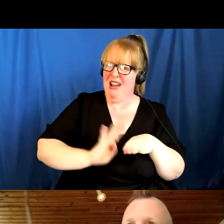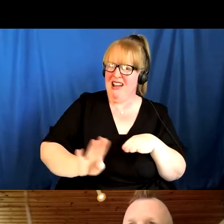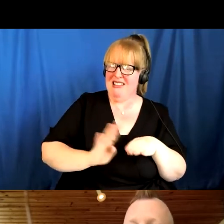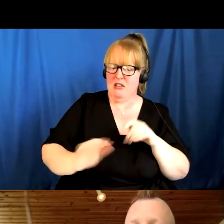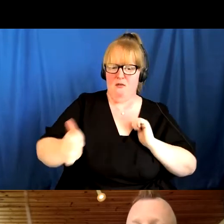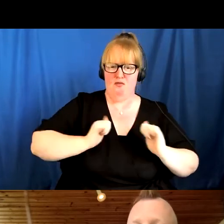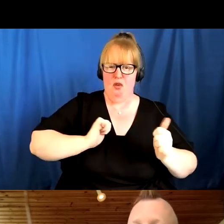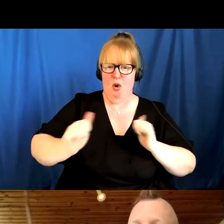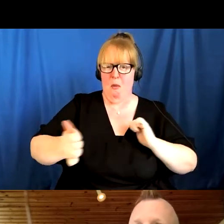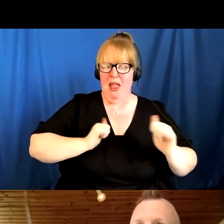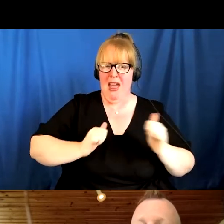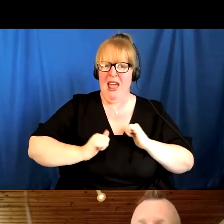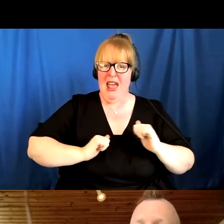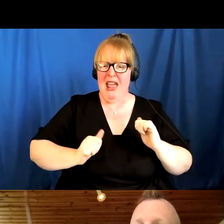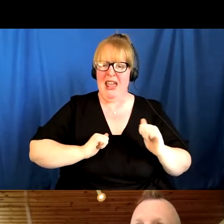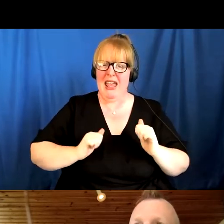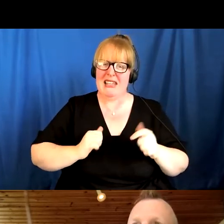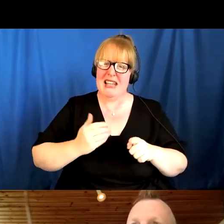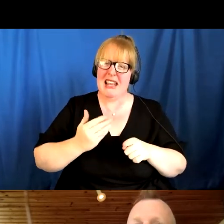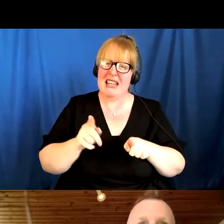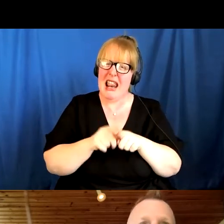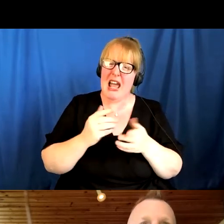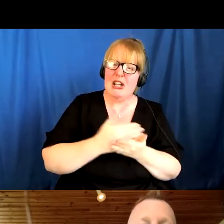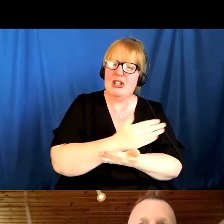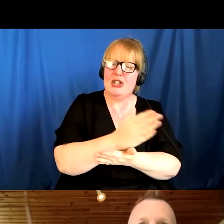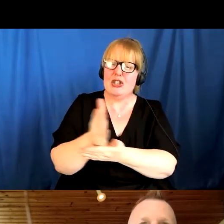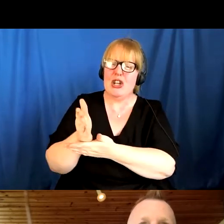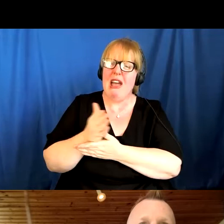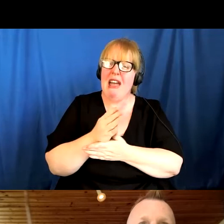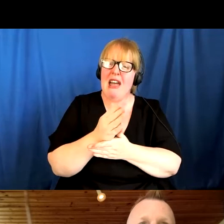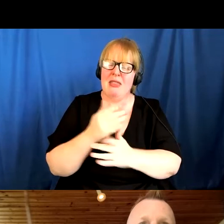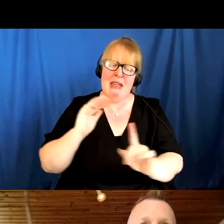a lot of mutual kind of shared aims, really, it you know, I suppose I always